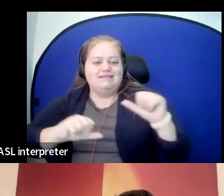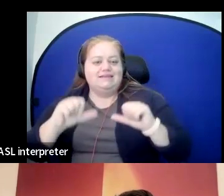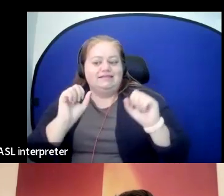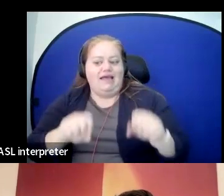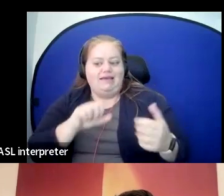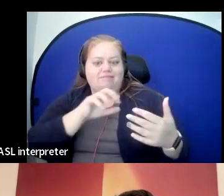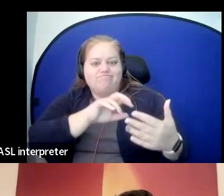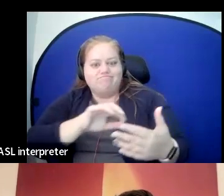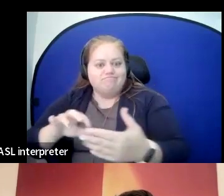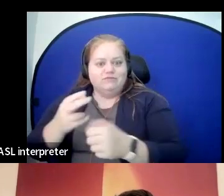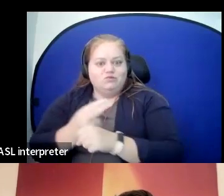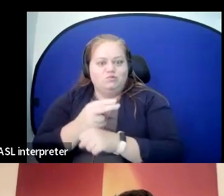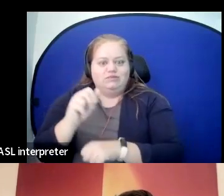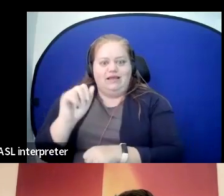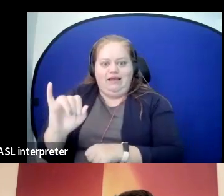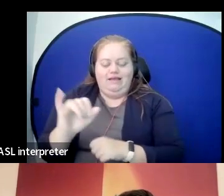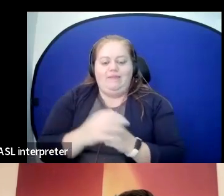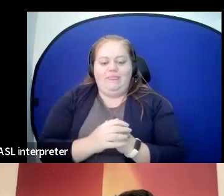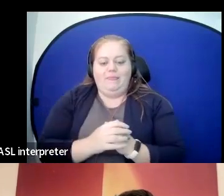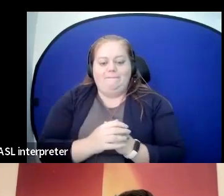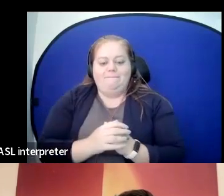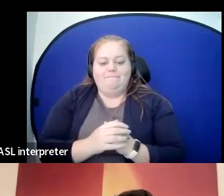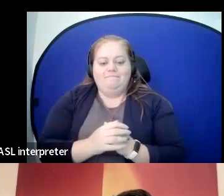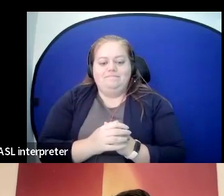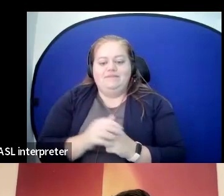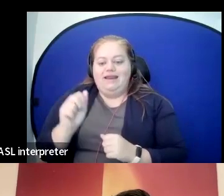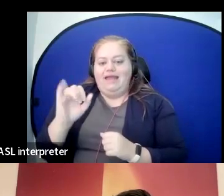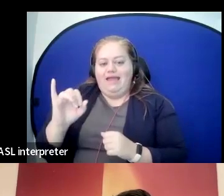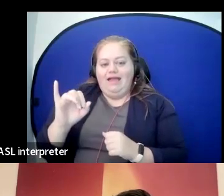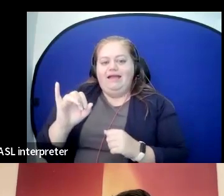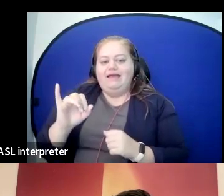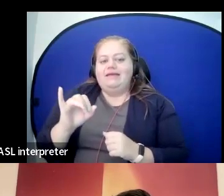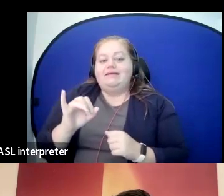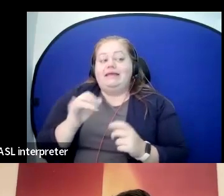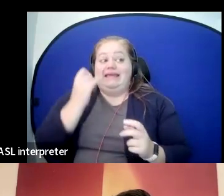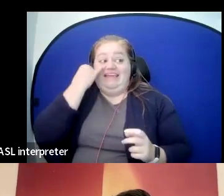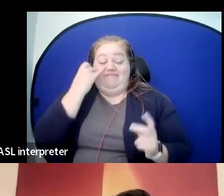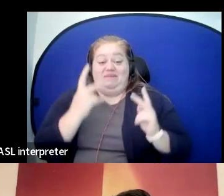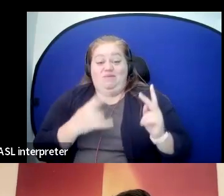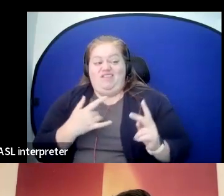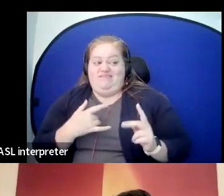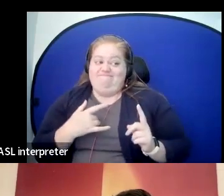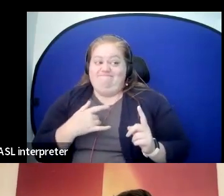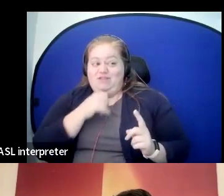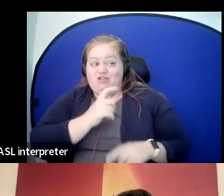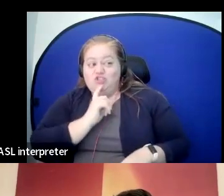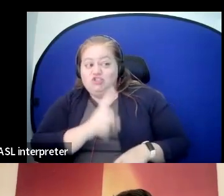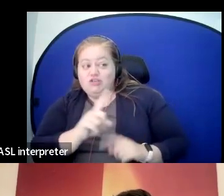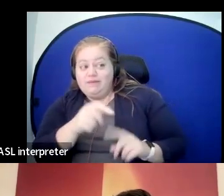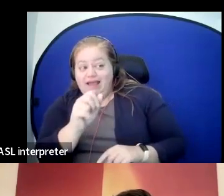And so AI skeptics can bear in mind that people can really benefit from it